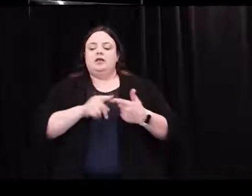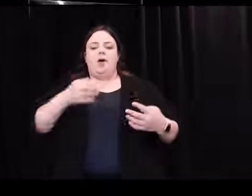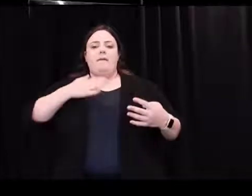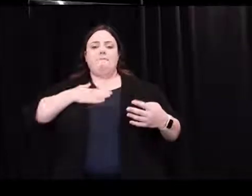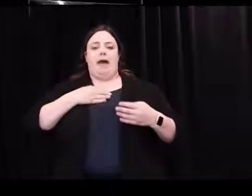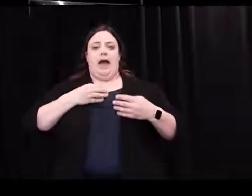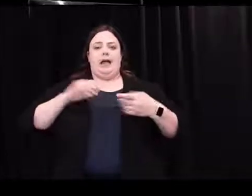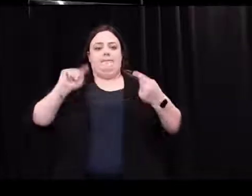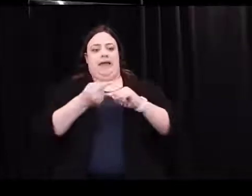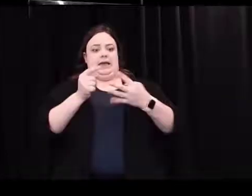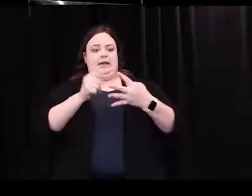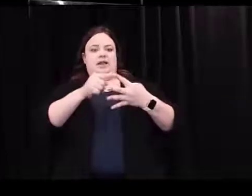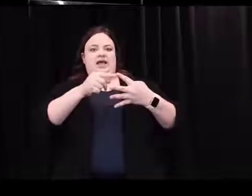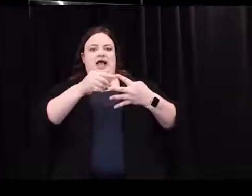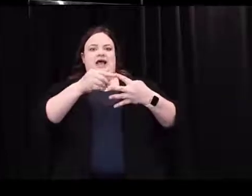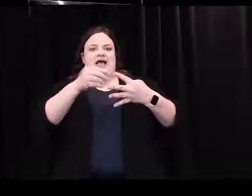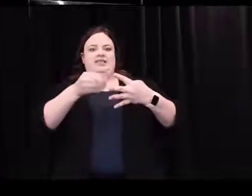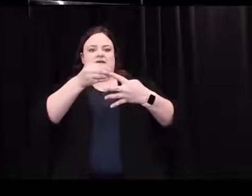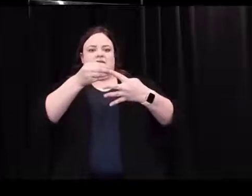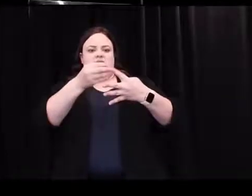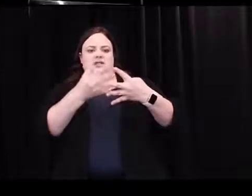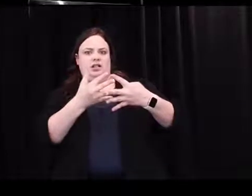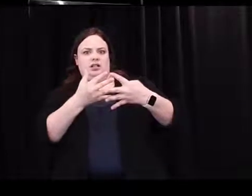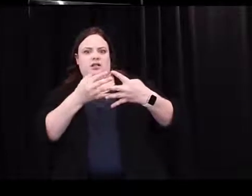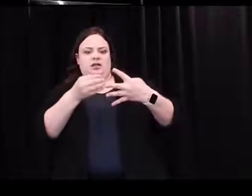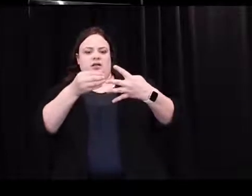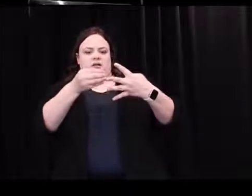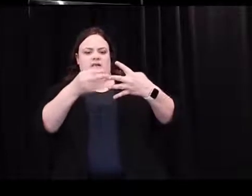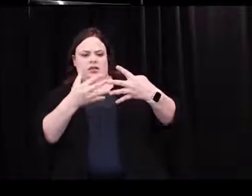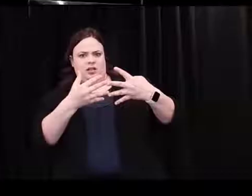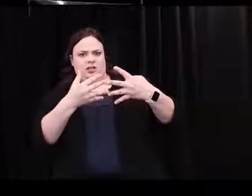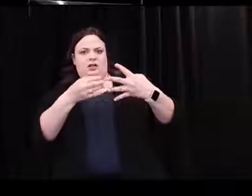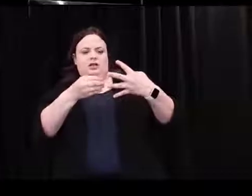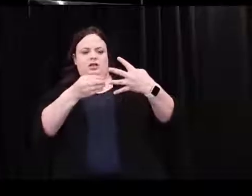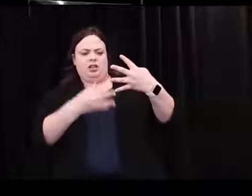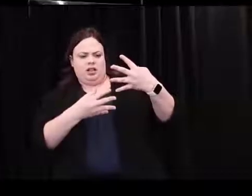new menu would pop out, and then a new menu would pop out if you hover over one of those options,